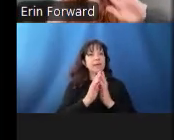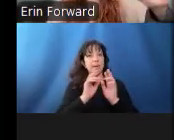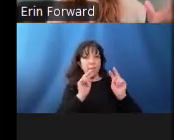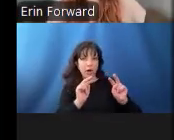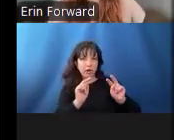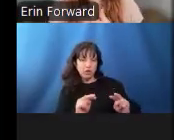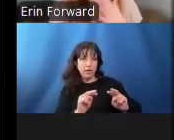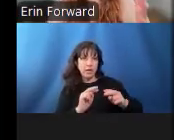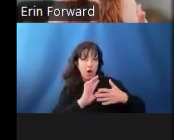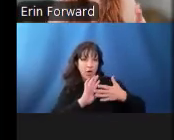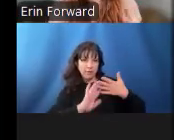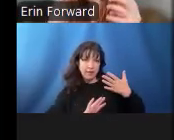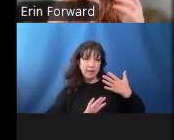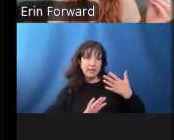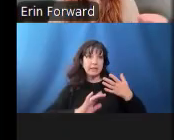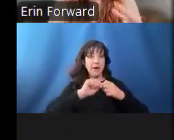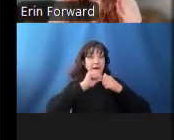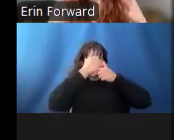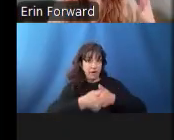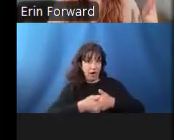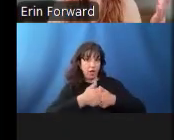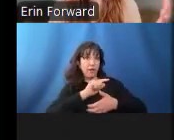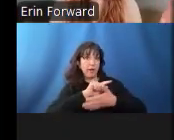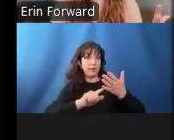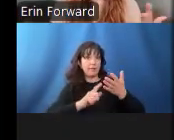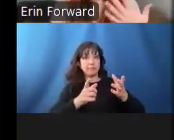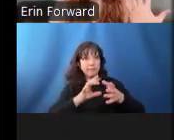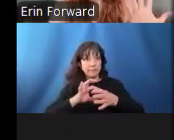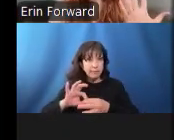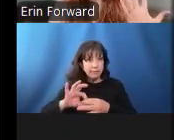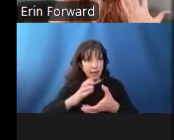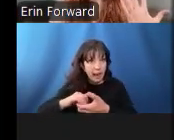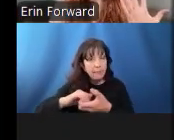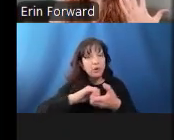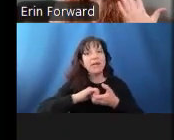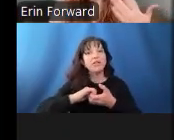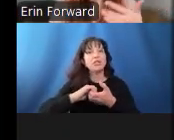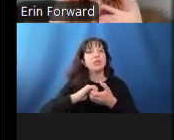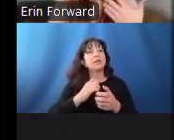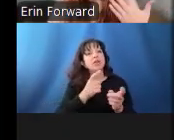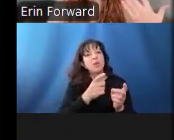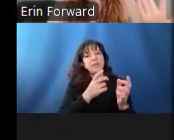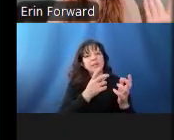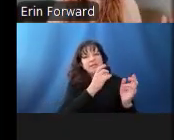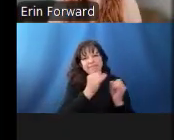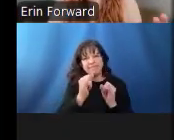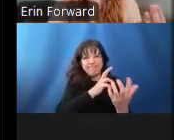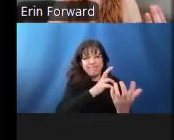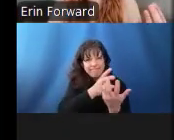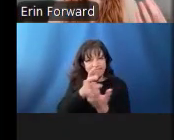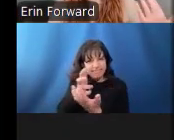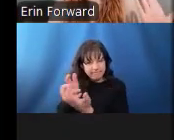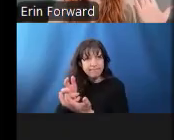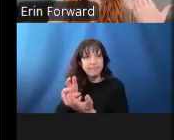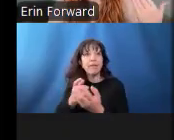seeing if I'm abiding to this collaboration and making things very individualized. And when it comes to trauma, informed care,